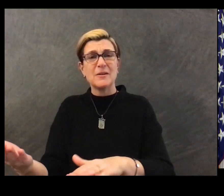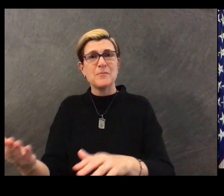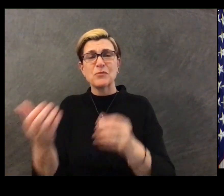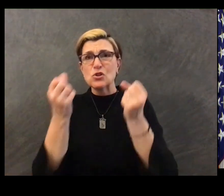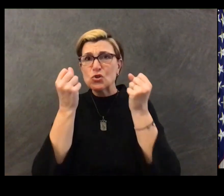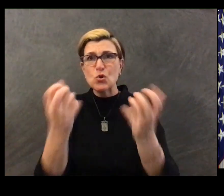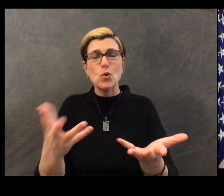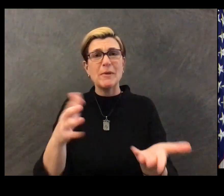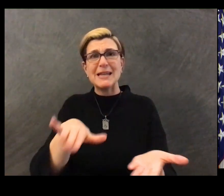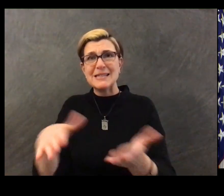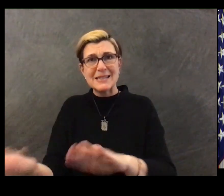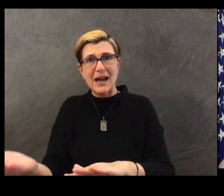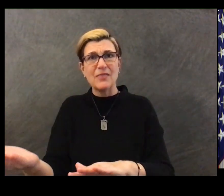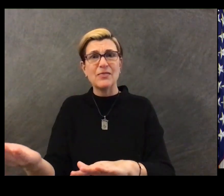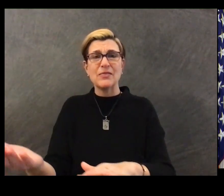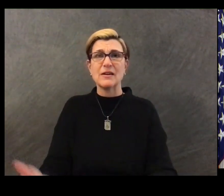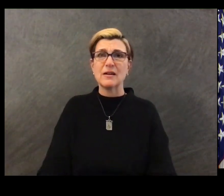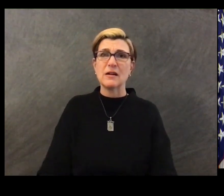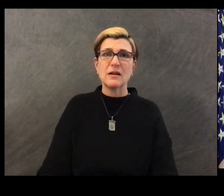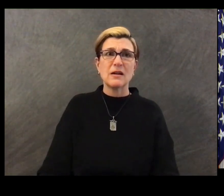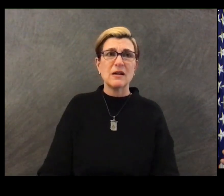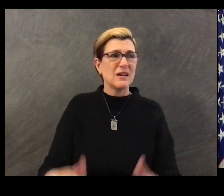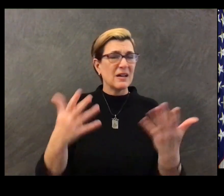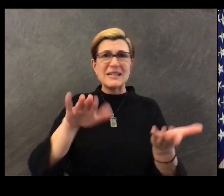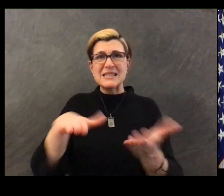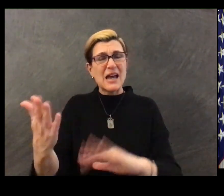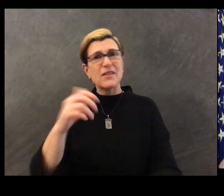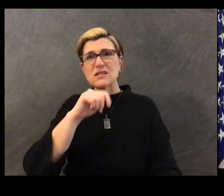you at death that was unnecessary should have never happened should have never